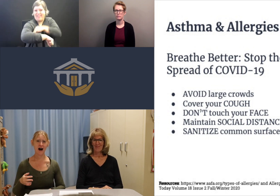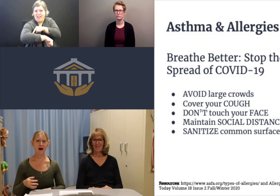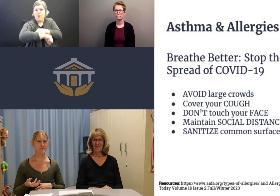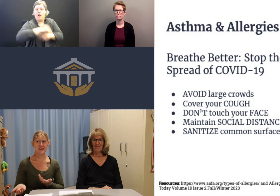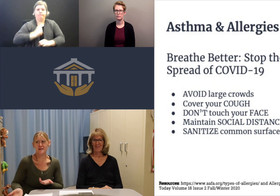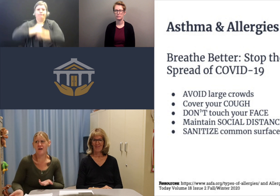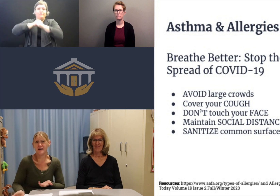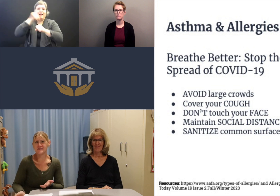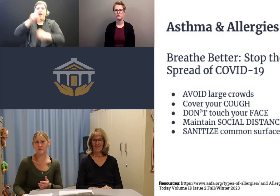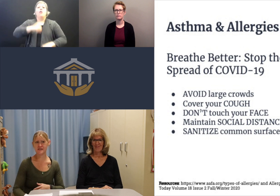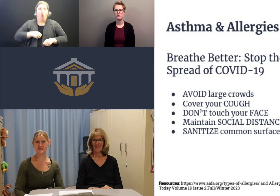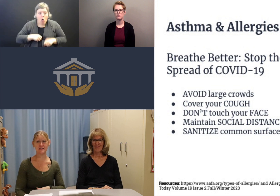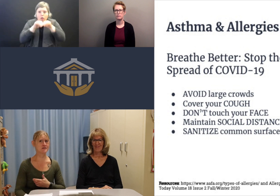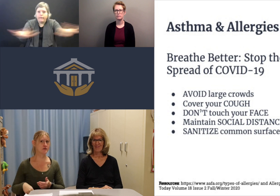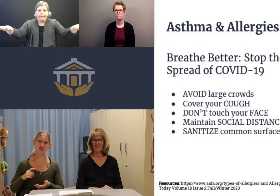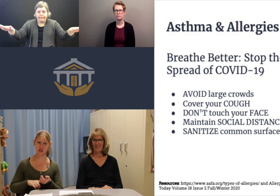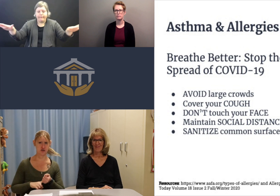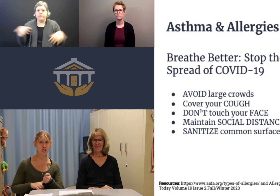um, and you know, honestly, worst case scenario, you can change your shirt.